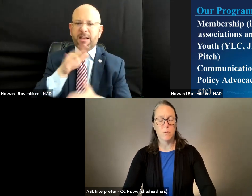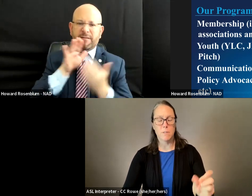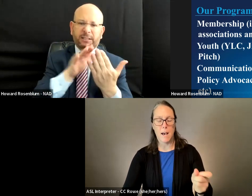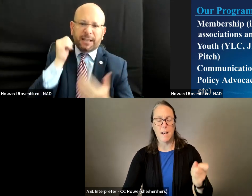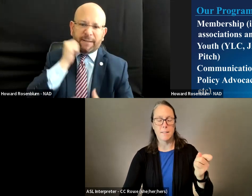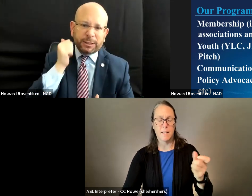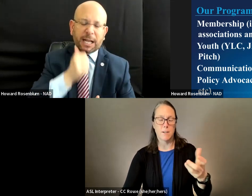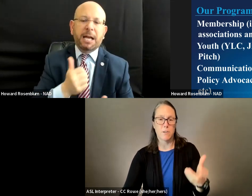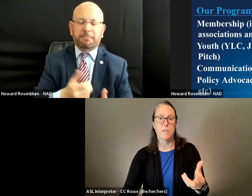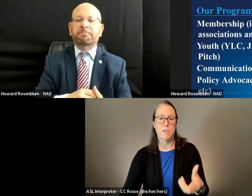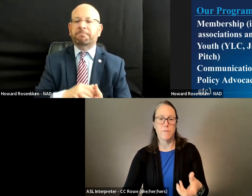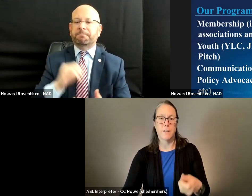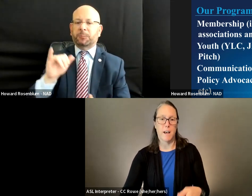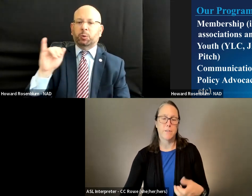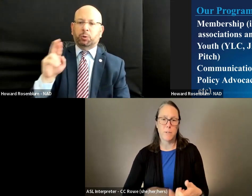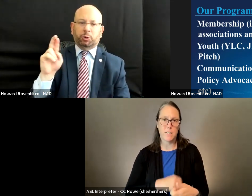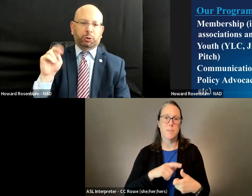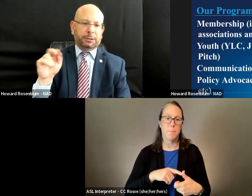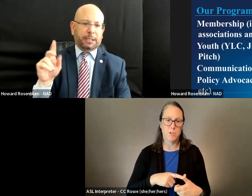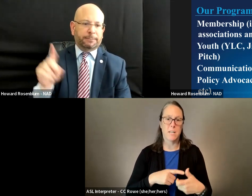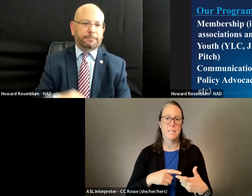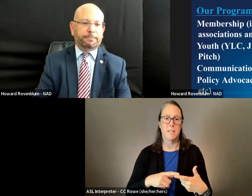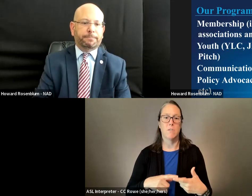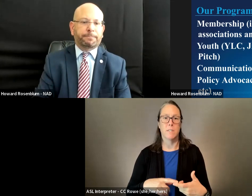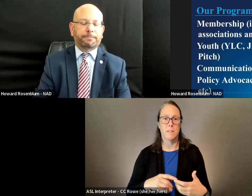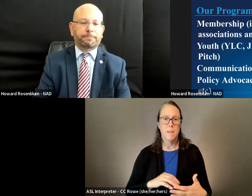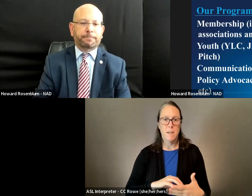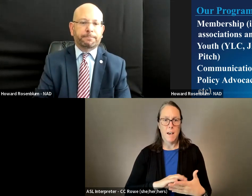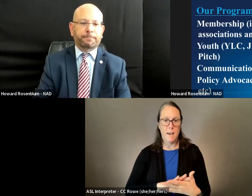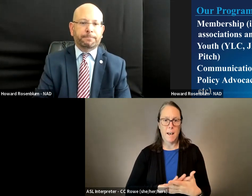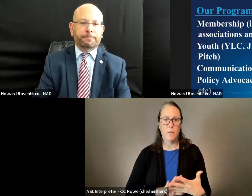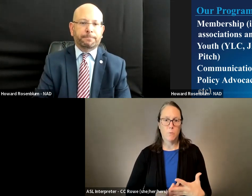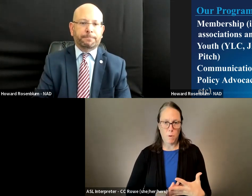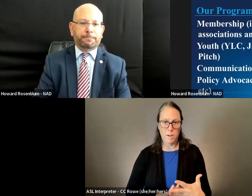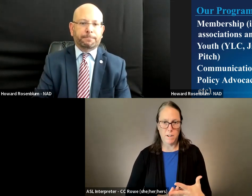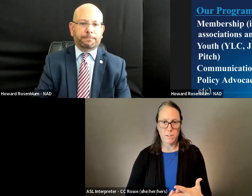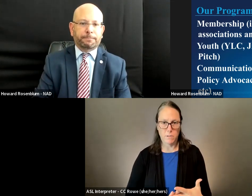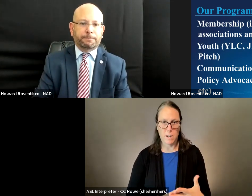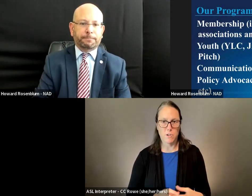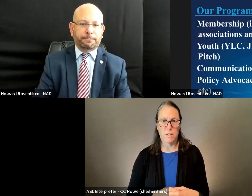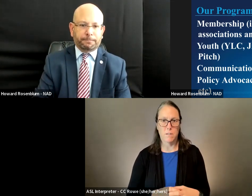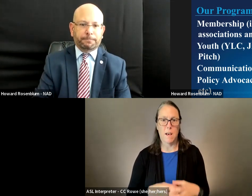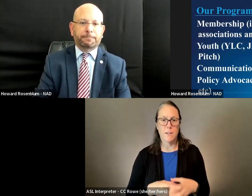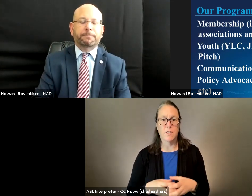to function function in the high schools as an association